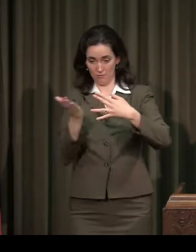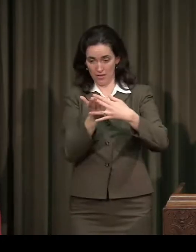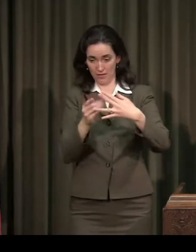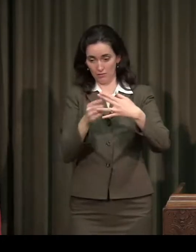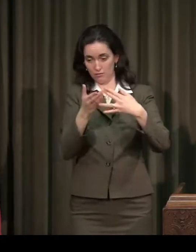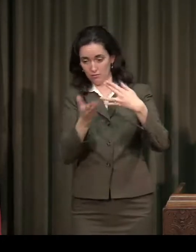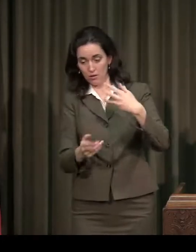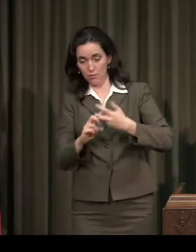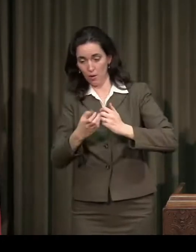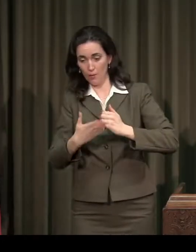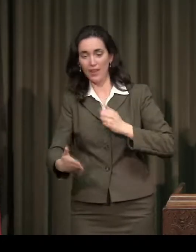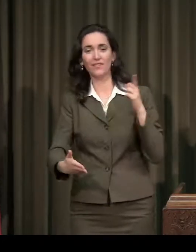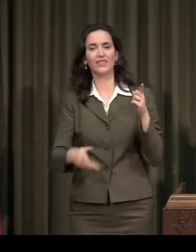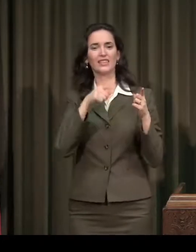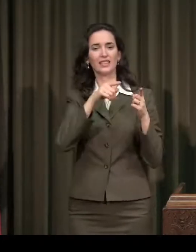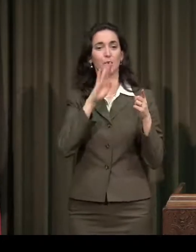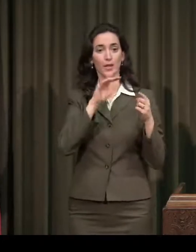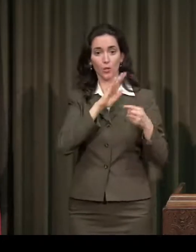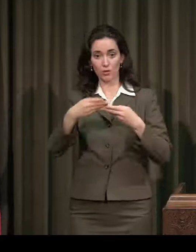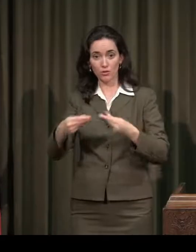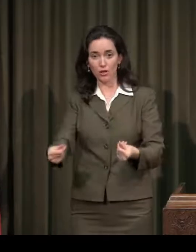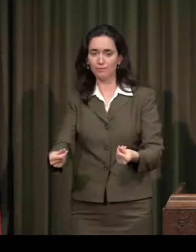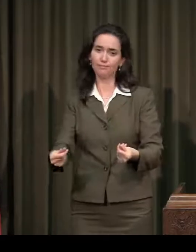a strong argument to be made that it actually is outside of the call of the